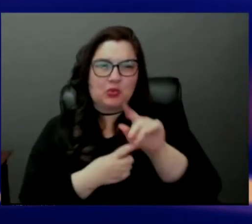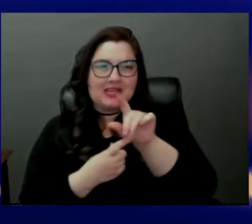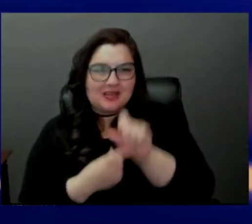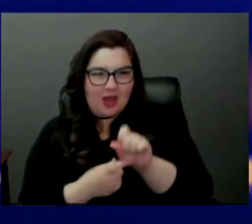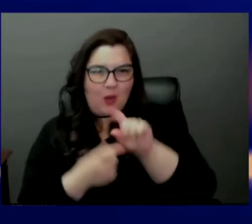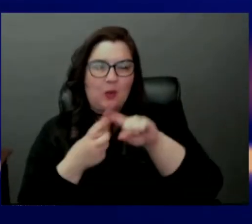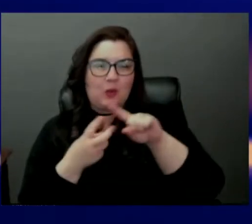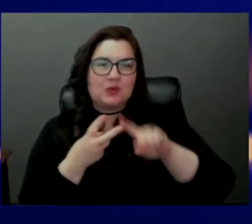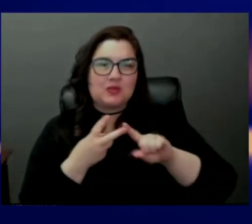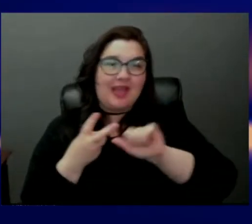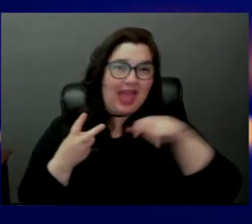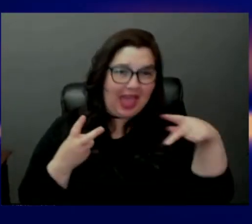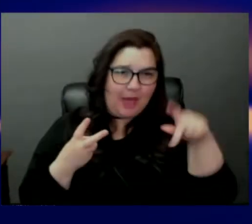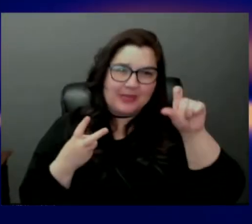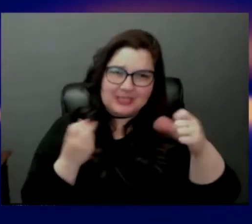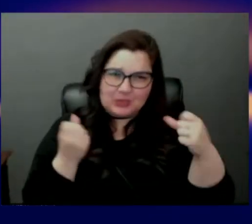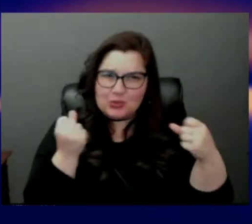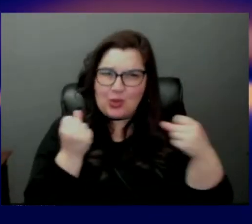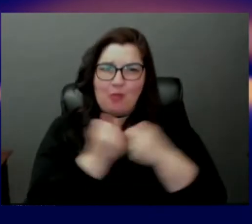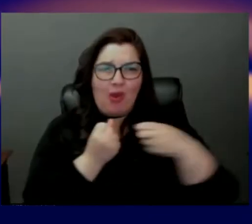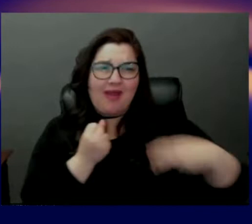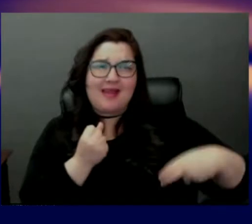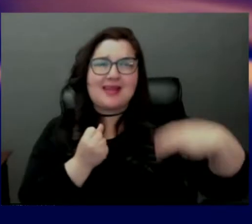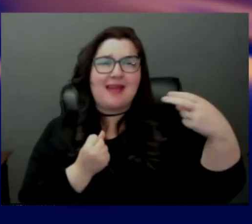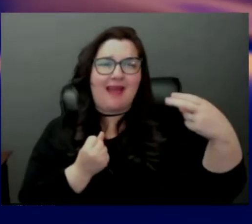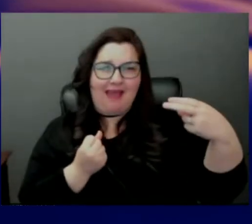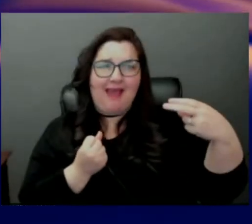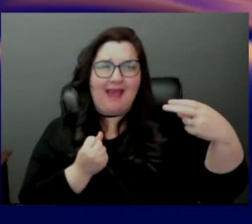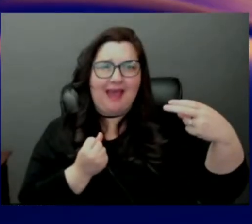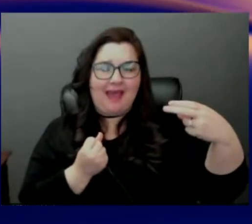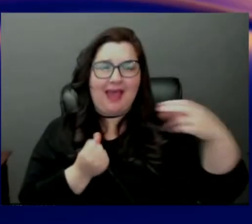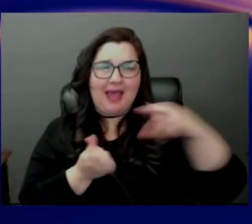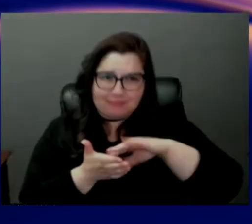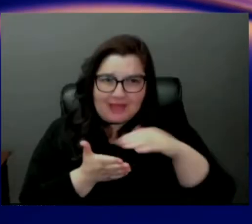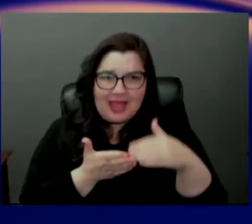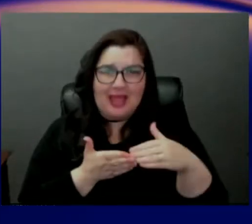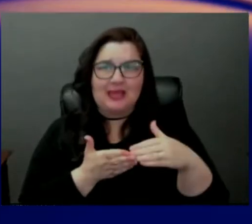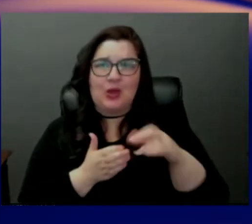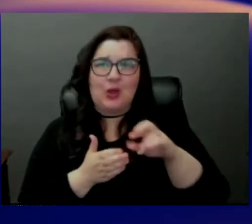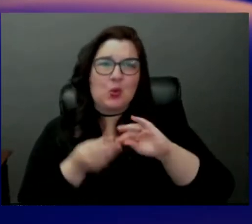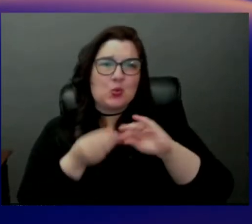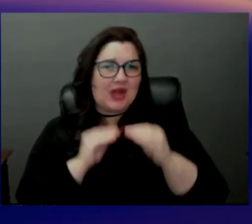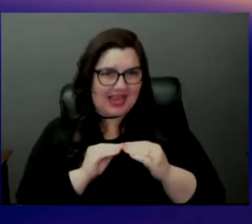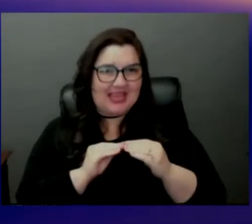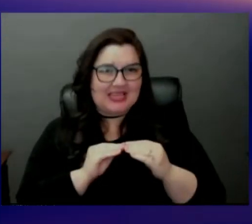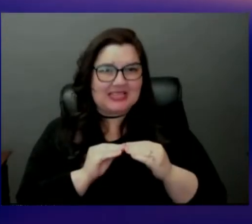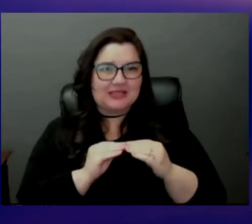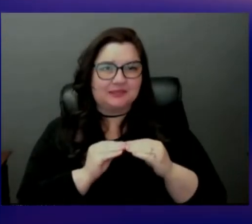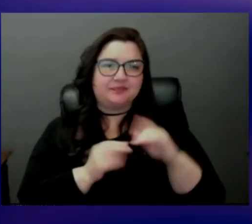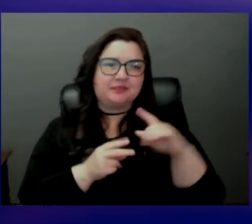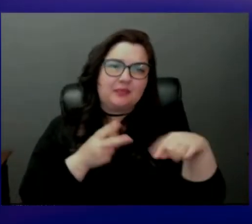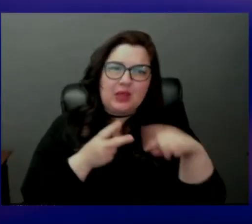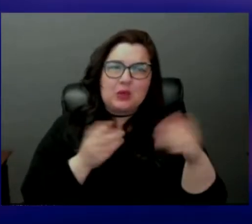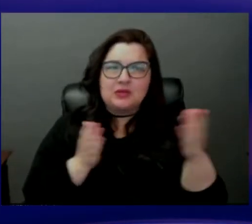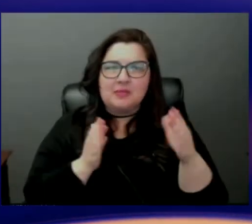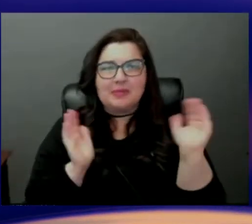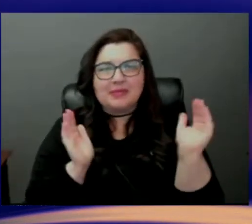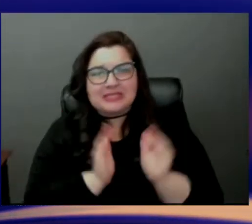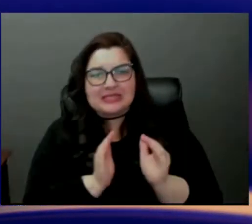very high packet rates or packet for second rates. And those might be ones obviously with small packet sizes on average where they really have